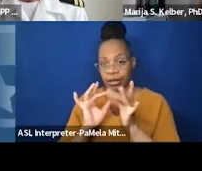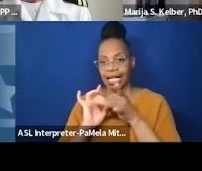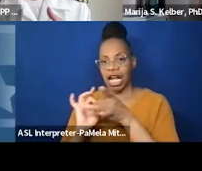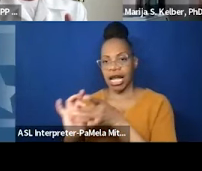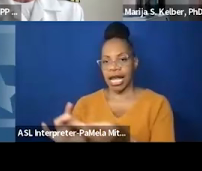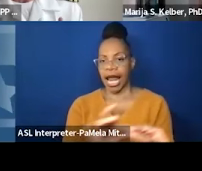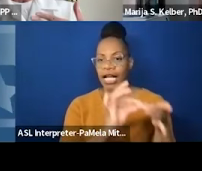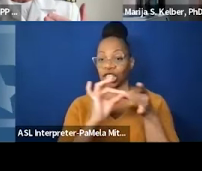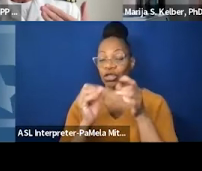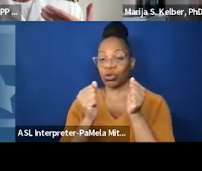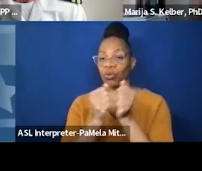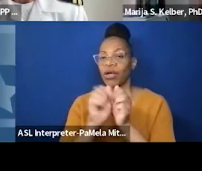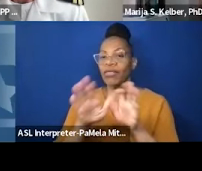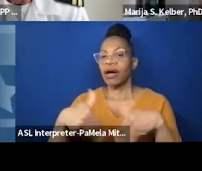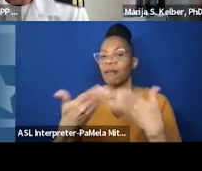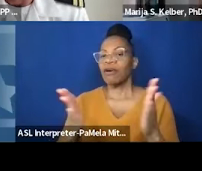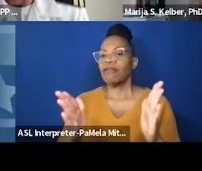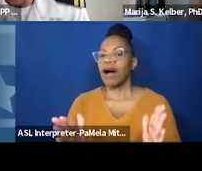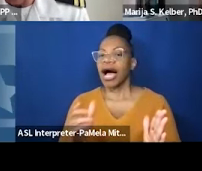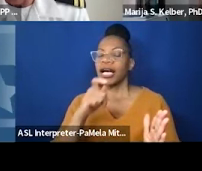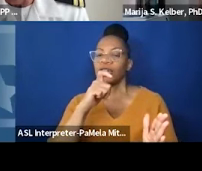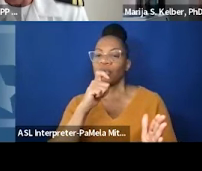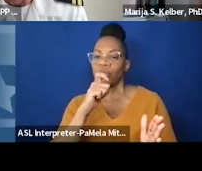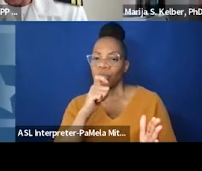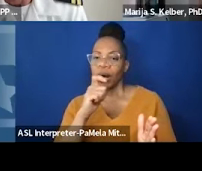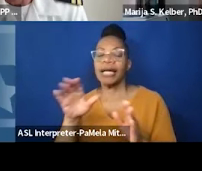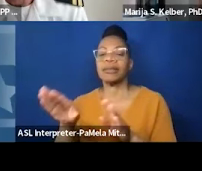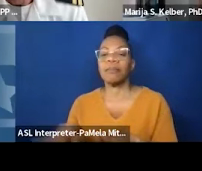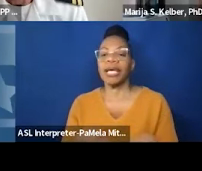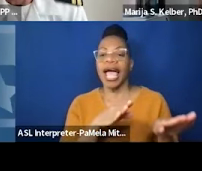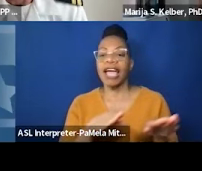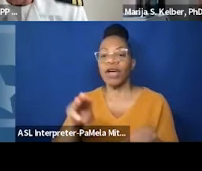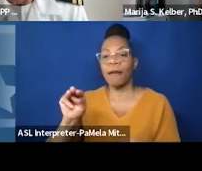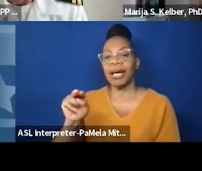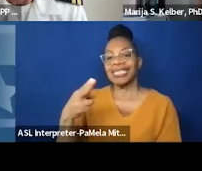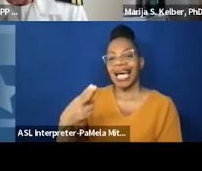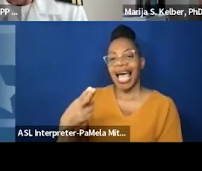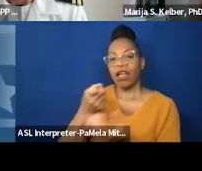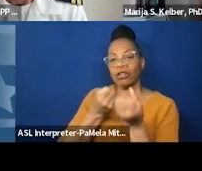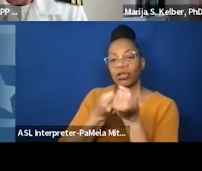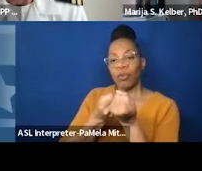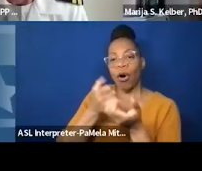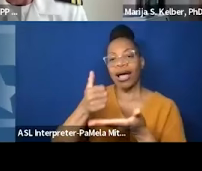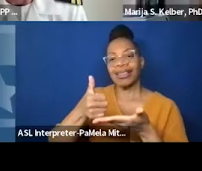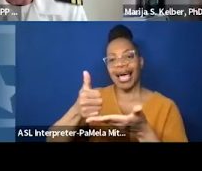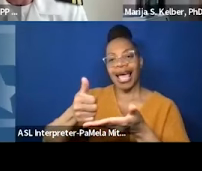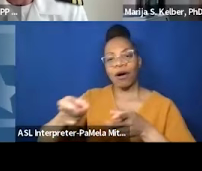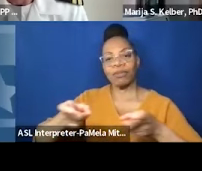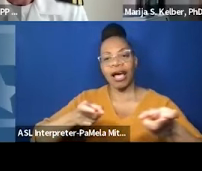with a provider who provides behavioral health or mental health support, and they help navigate that for that individual.